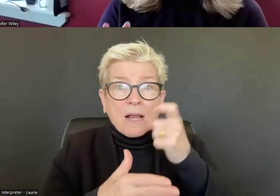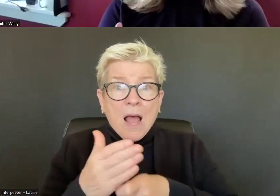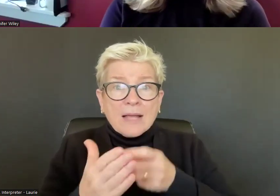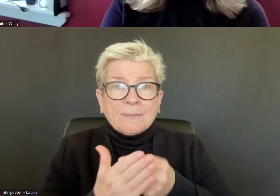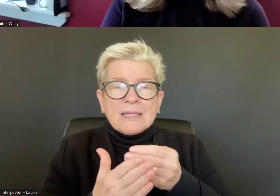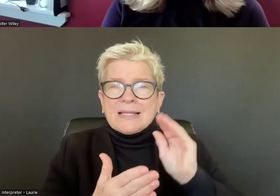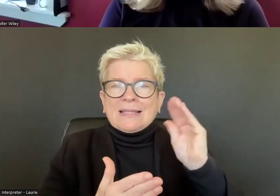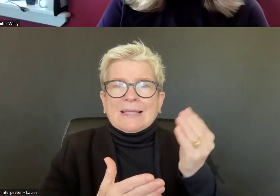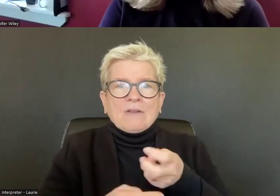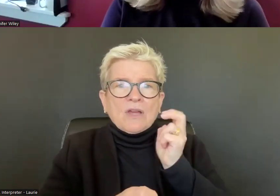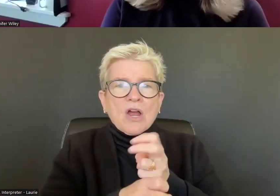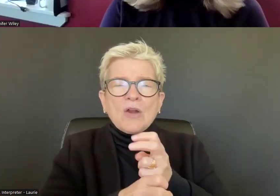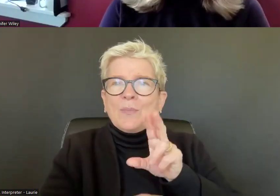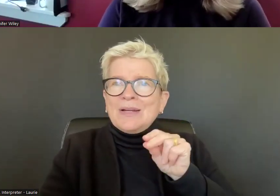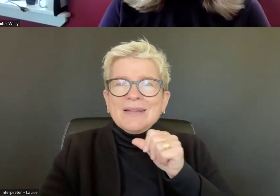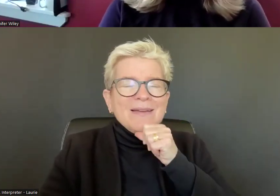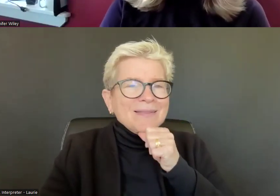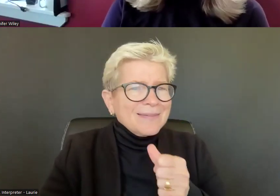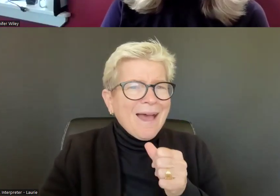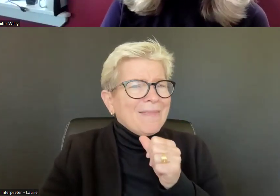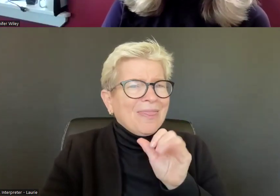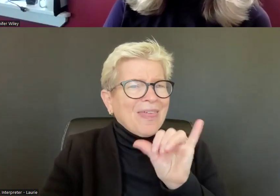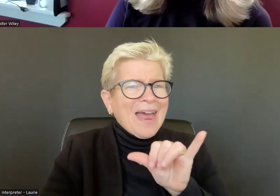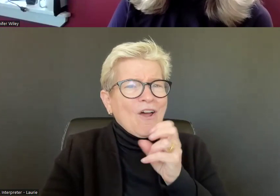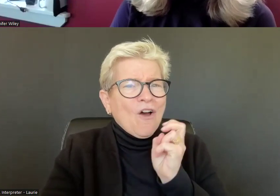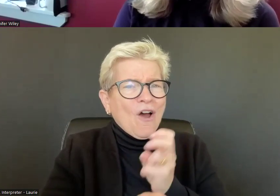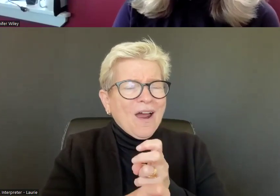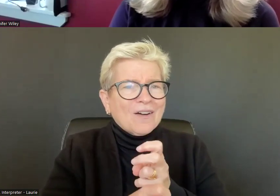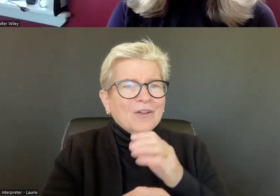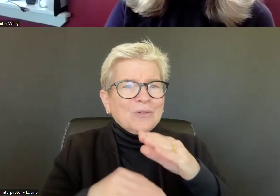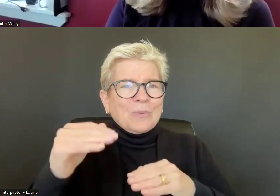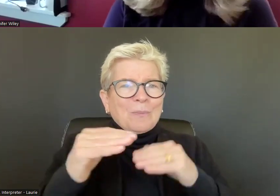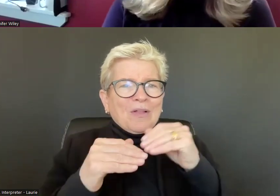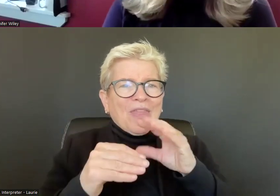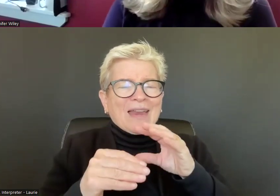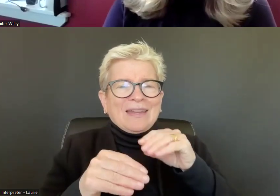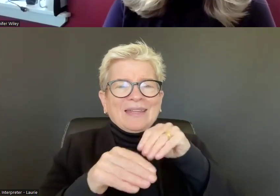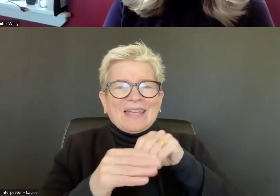but it's actually not as hard to build into the master schedule as as it sounds right so